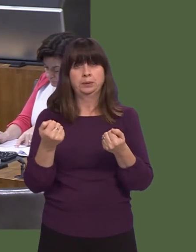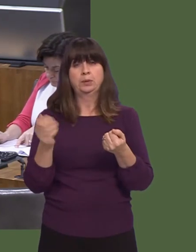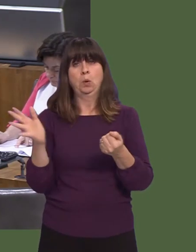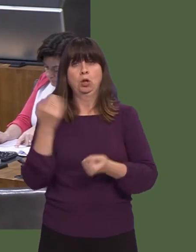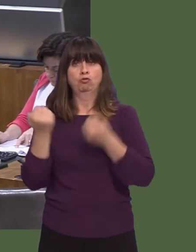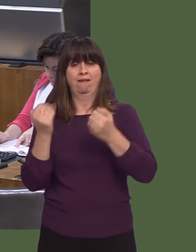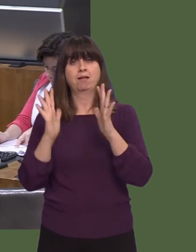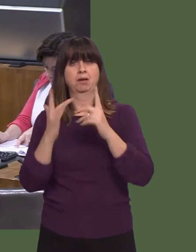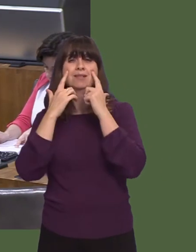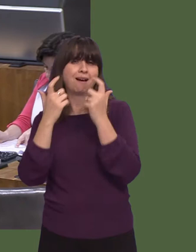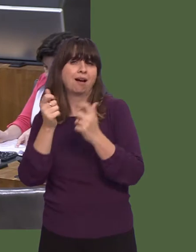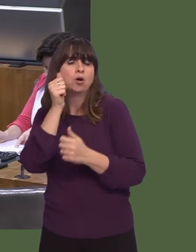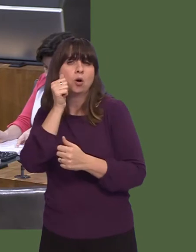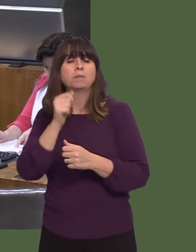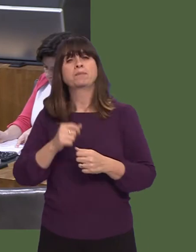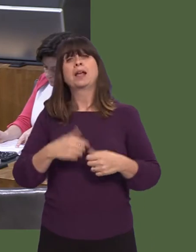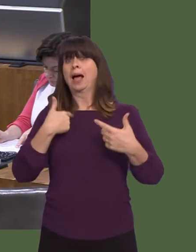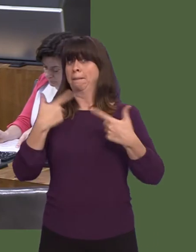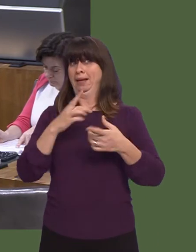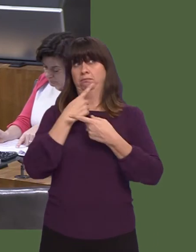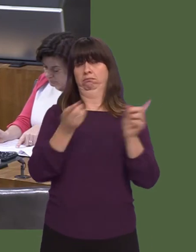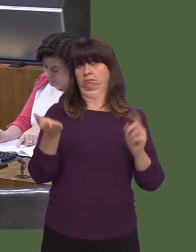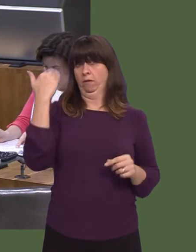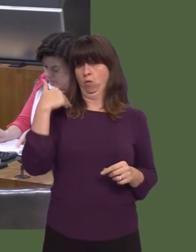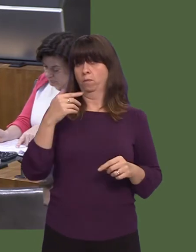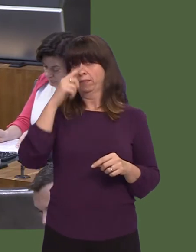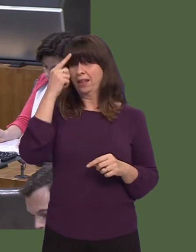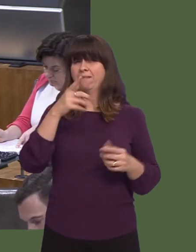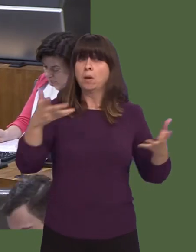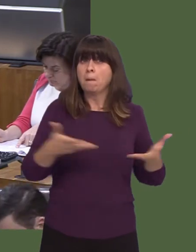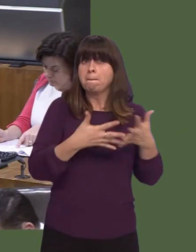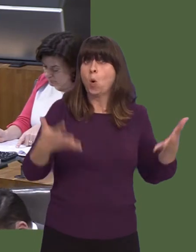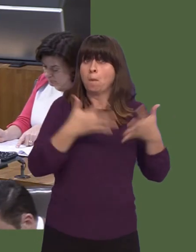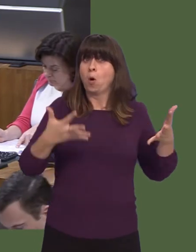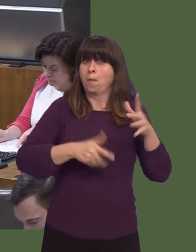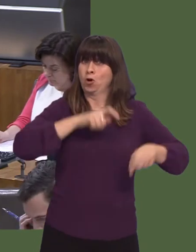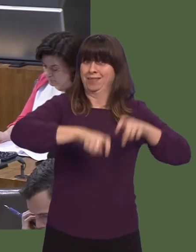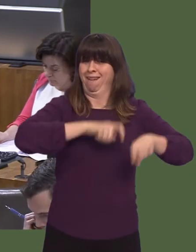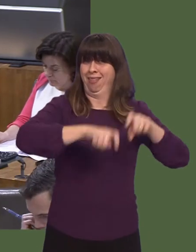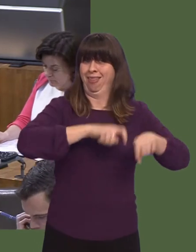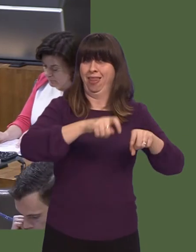That saidóand I've said this before in the ChamberóI think it is important that if we're going to encourage more people to cycle, there will always be people who are too nervous